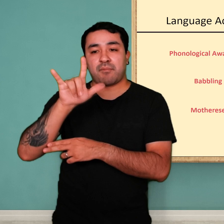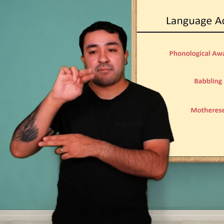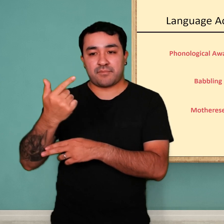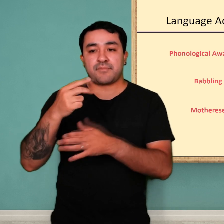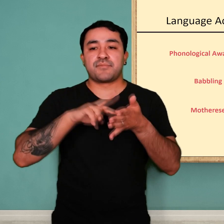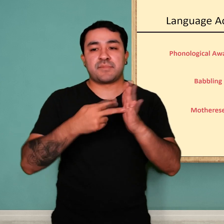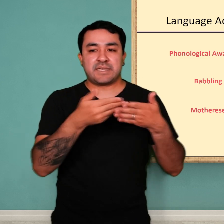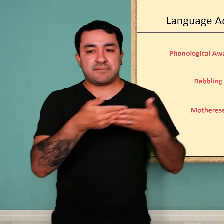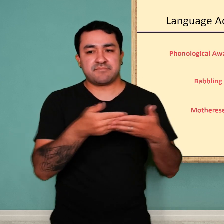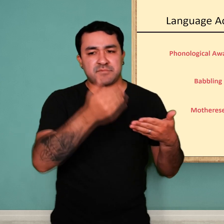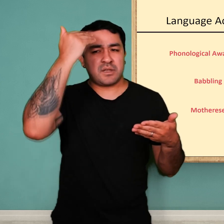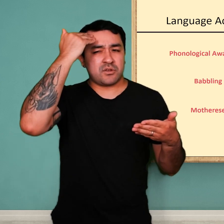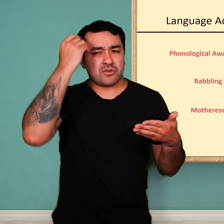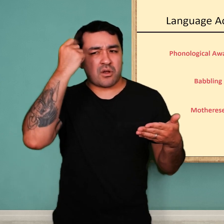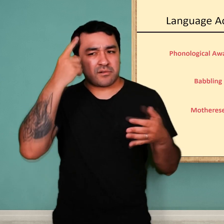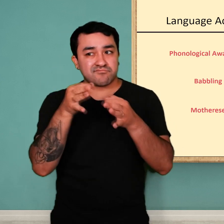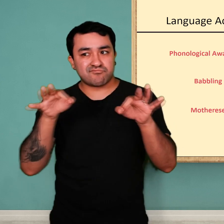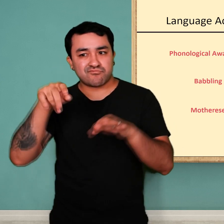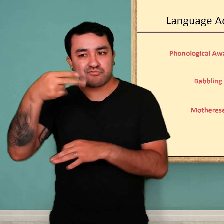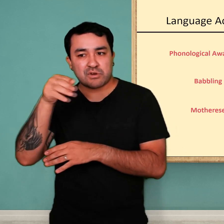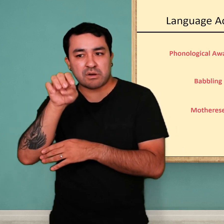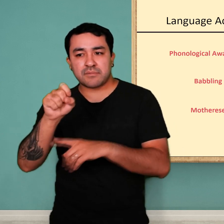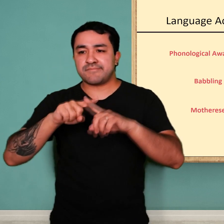A common milestone of language acquisition is babbling.